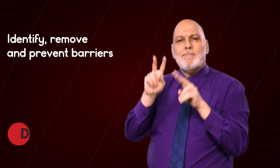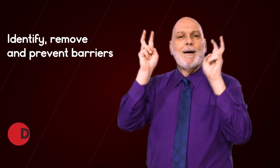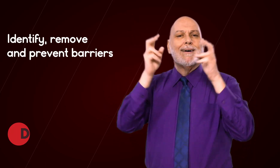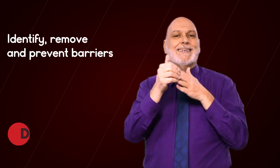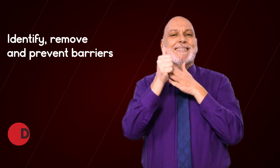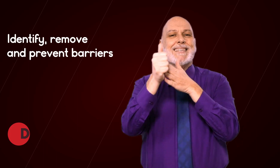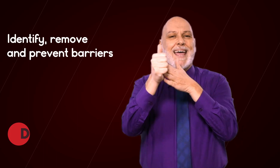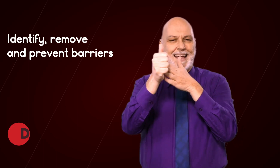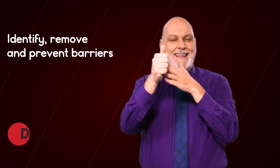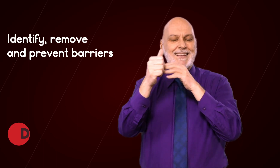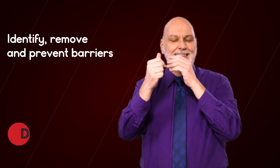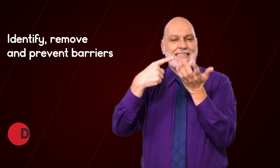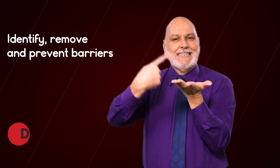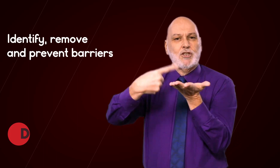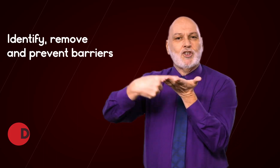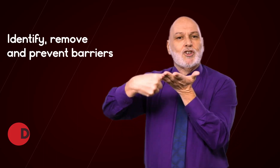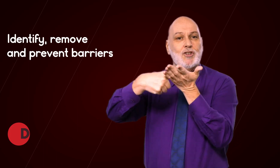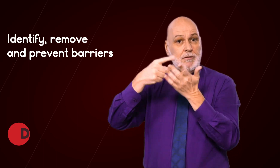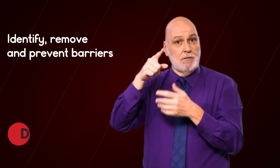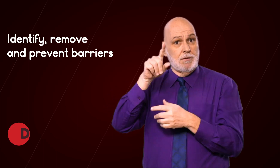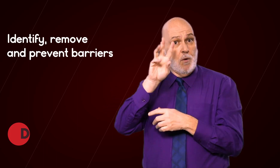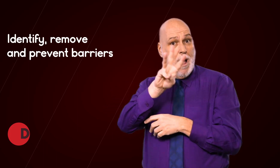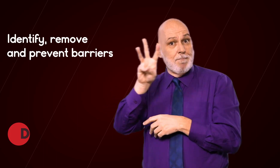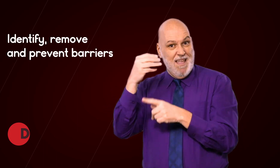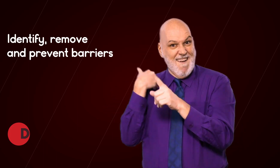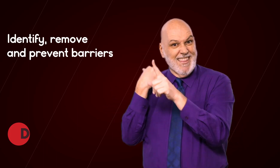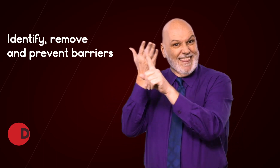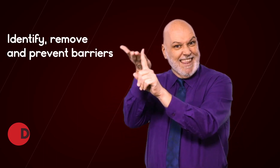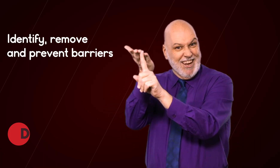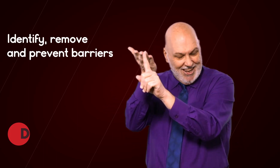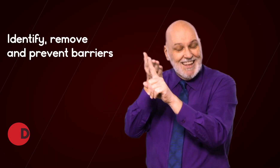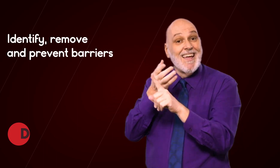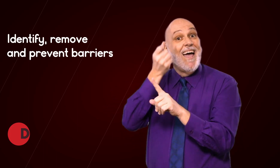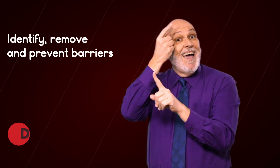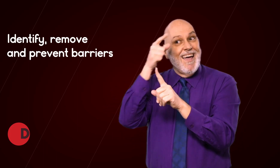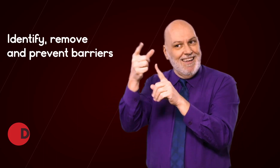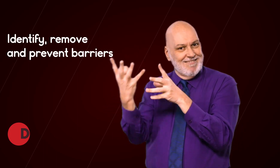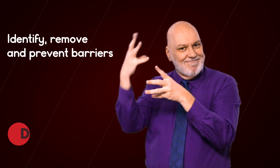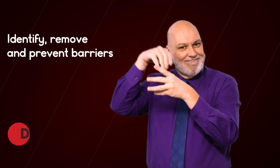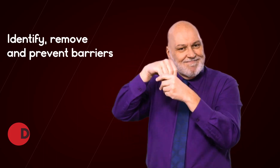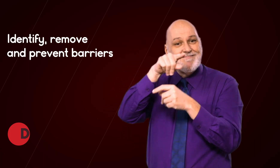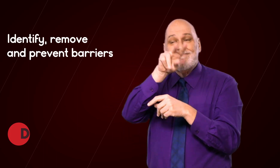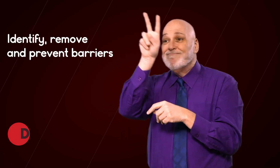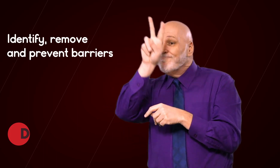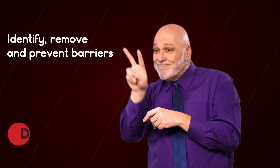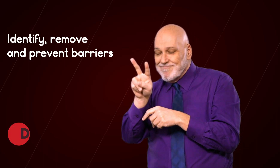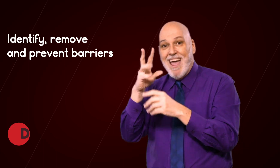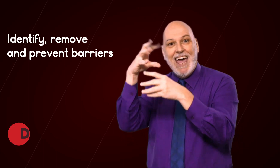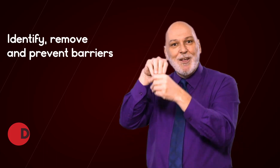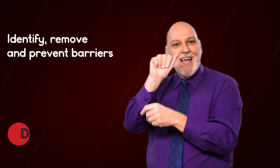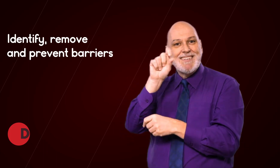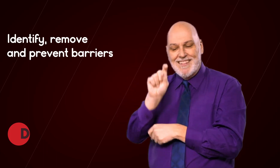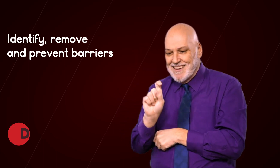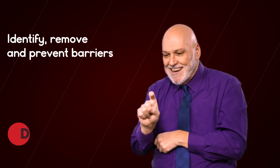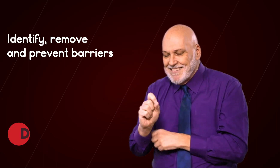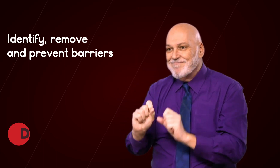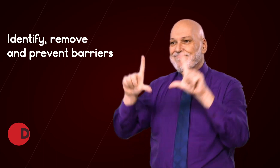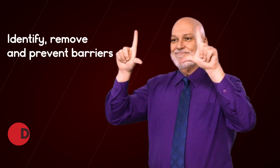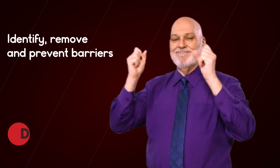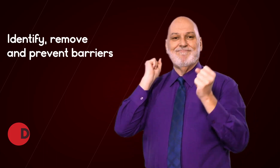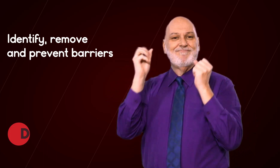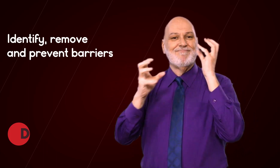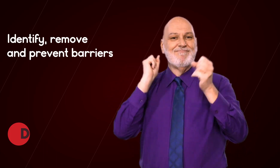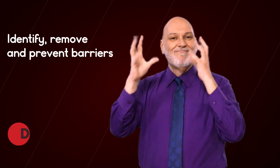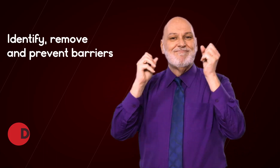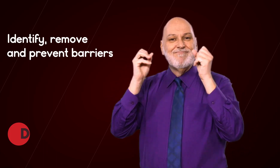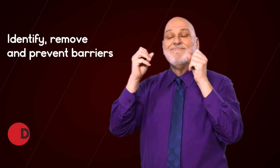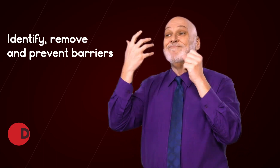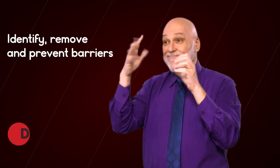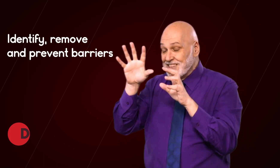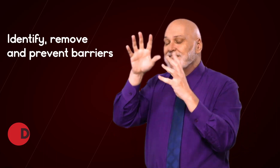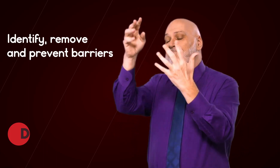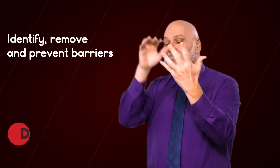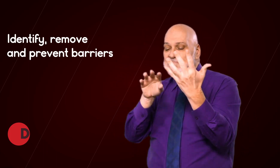online “Discussion Guide for Accessibility Legislation”.